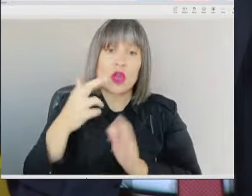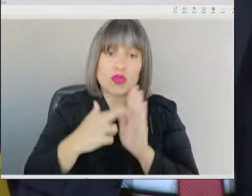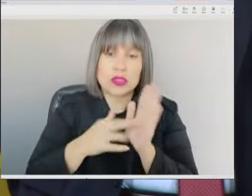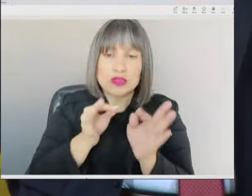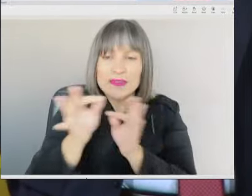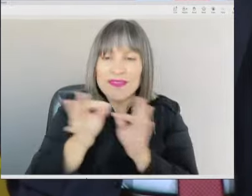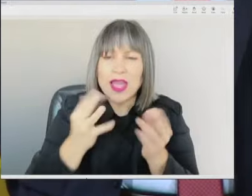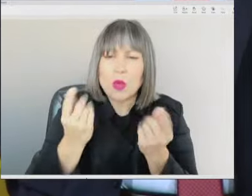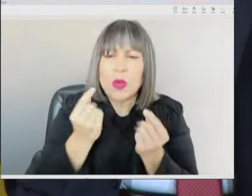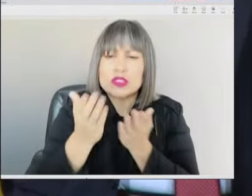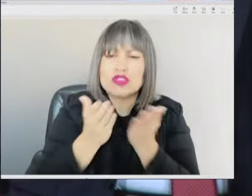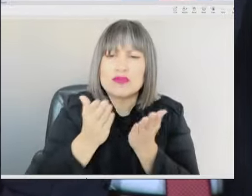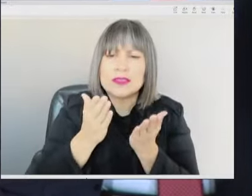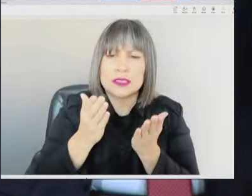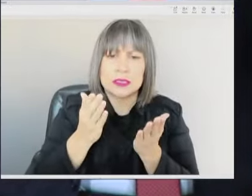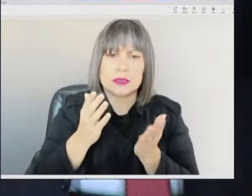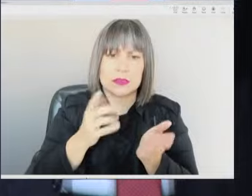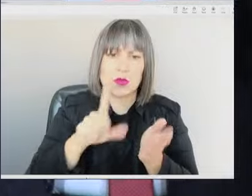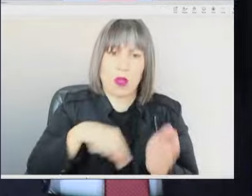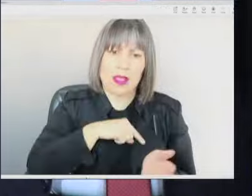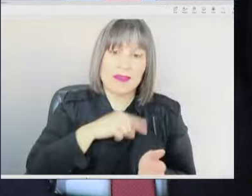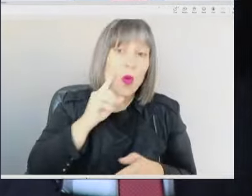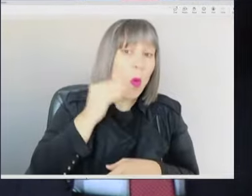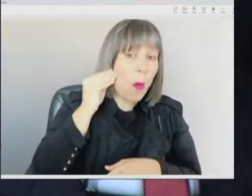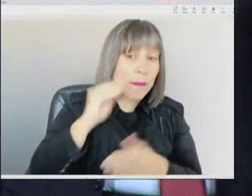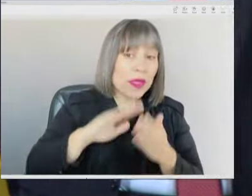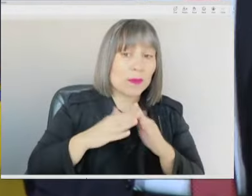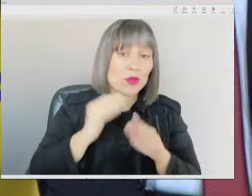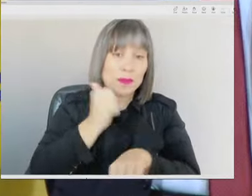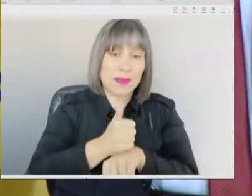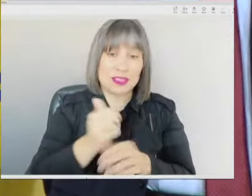especially for home and community-based services where you don't sometimes have